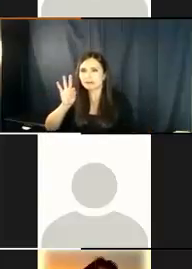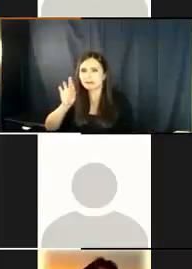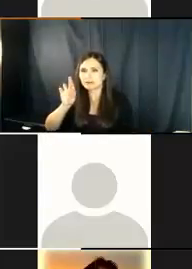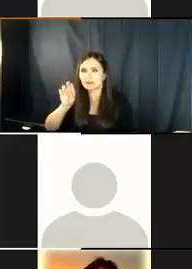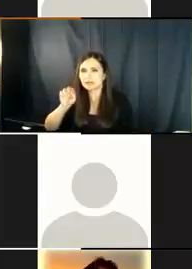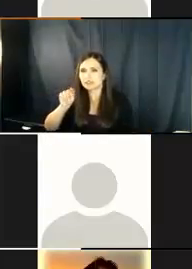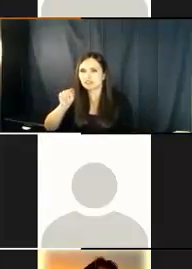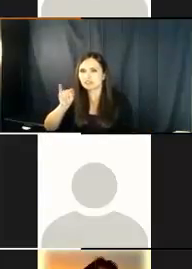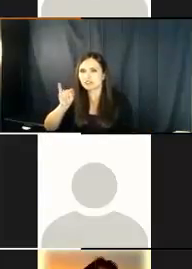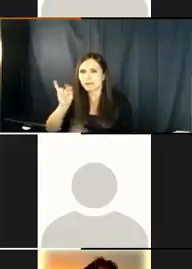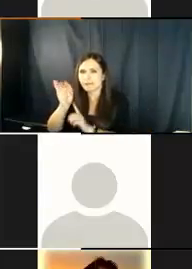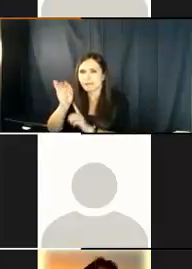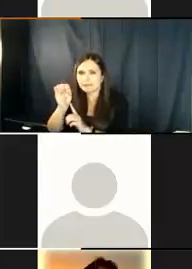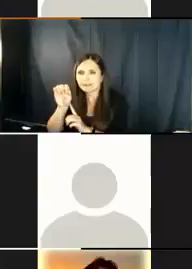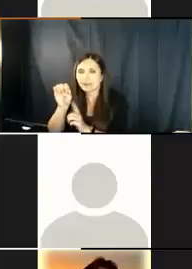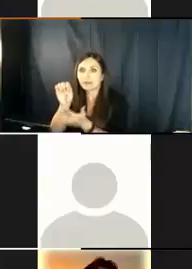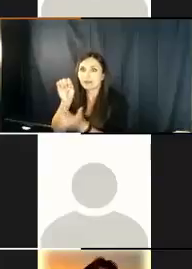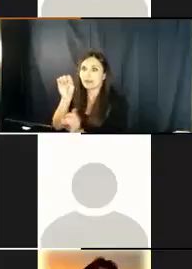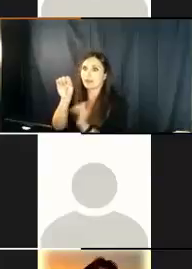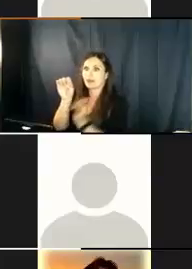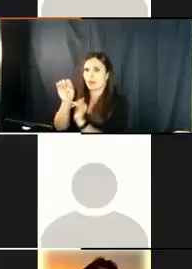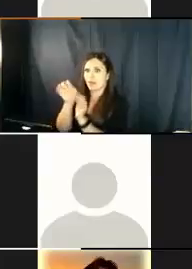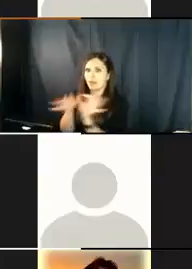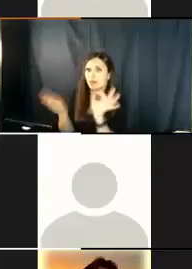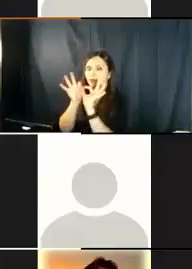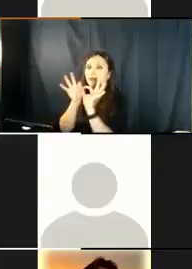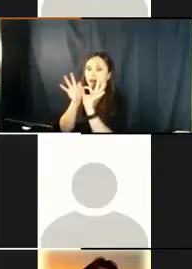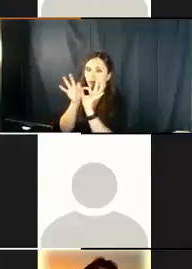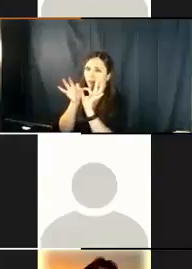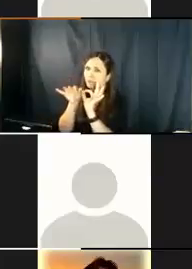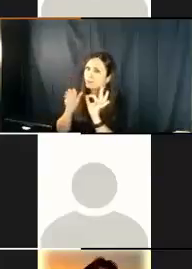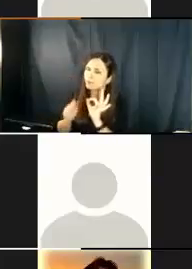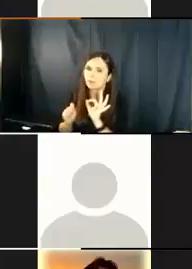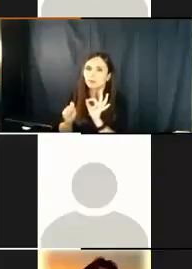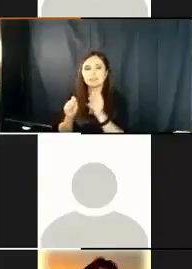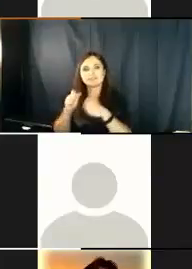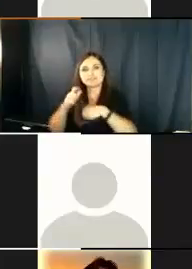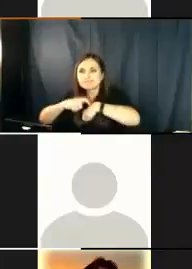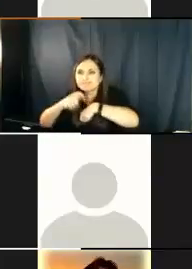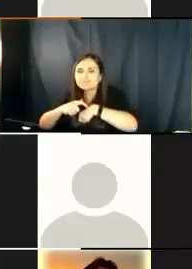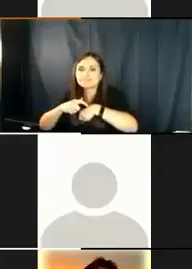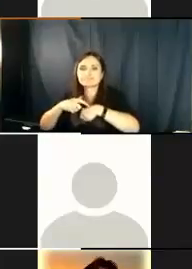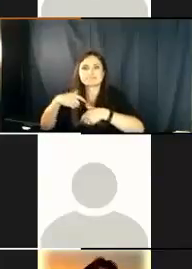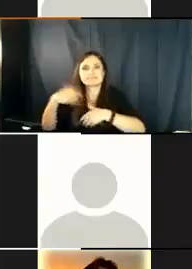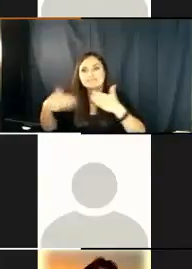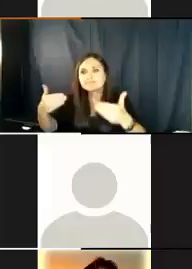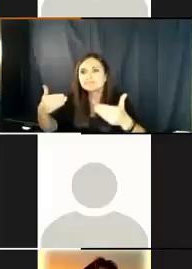whether it's acceleration, whether it's more time and more materials.